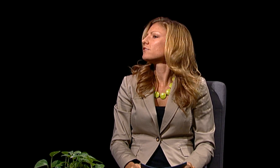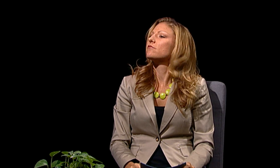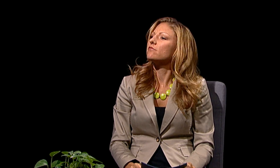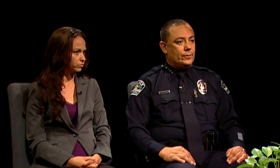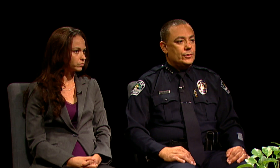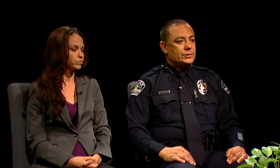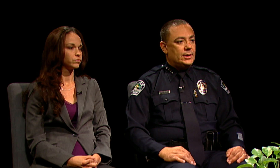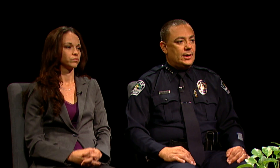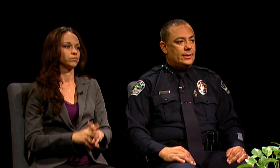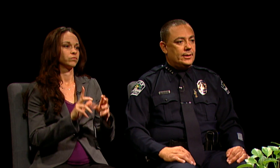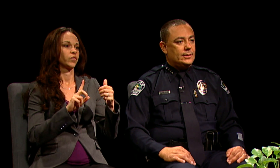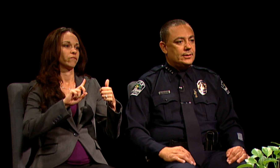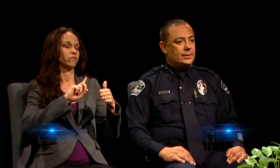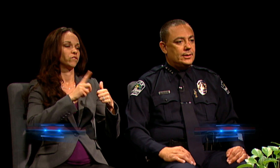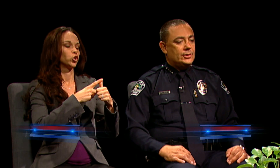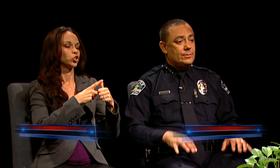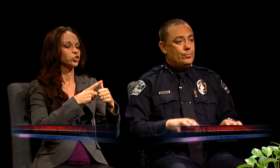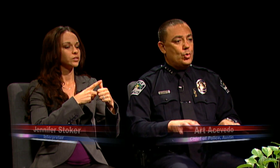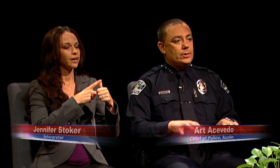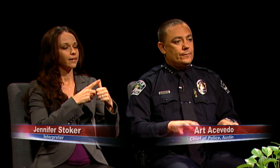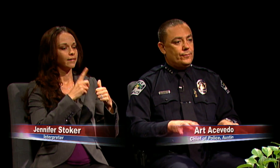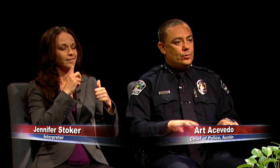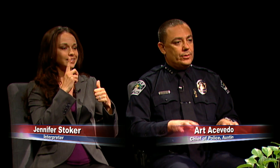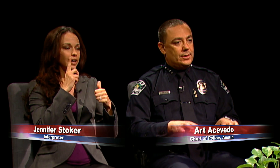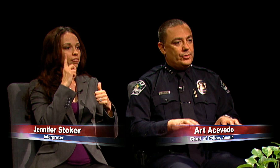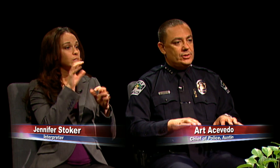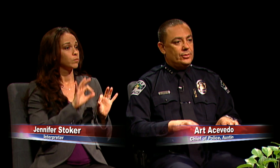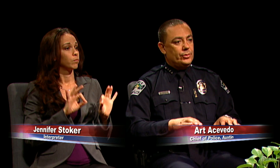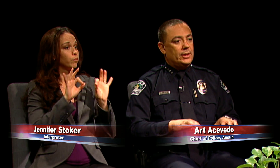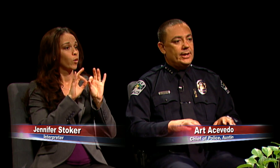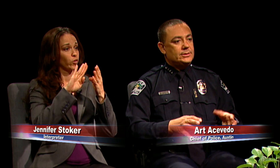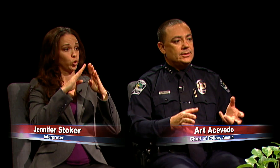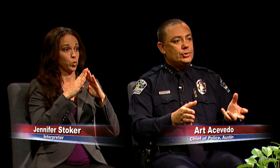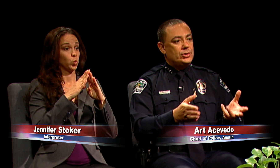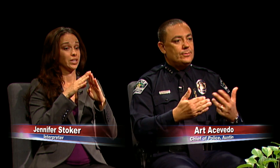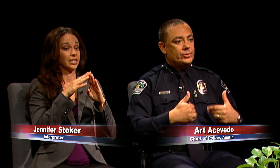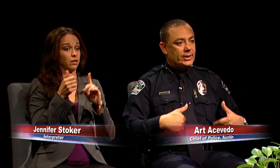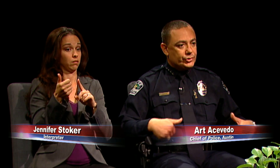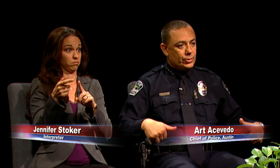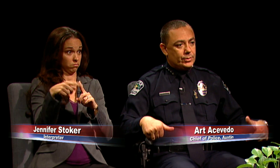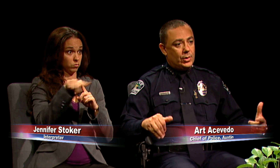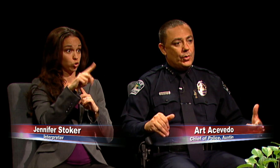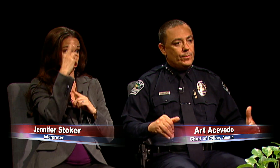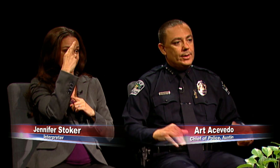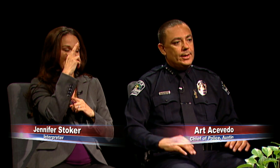WELL, FIRST, I THINK IT'S IMPORTANT FOR THE COMMUNITY TO REALIZE YOU NEED TO PROTECT YOUR OWN HOME